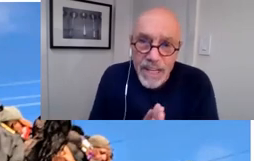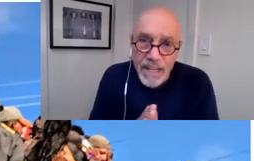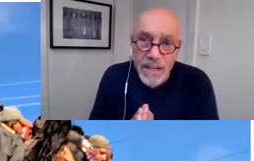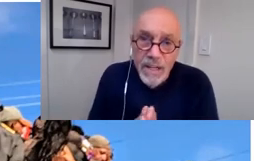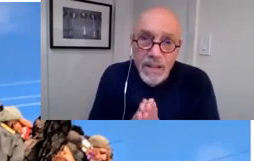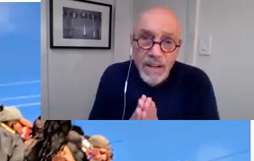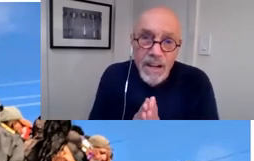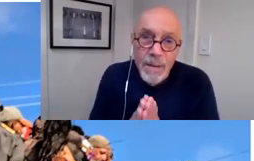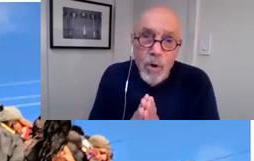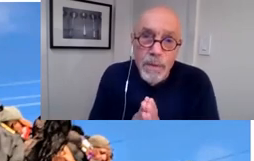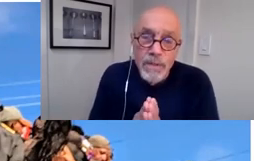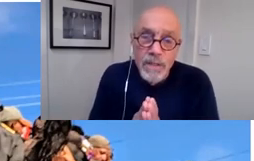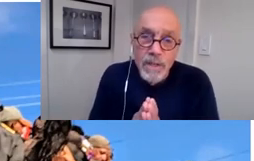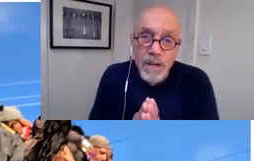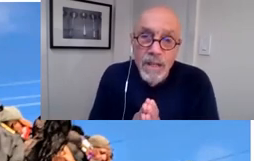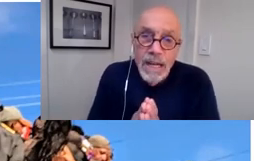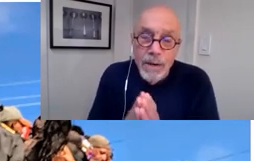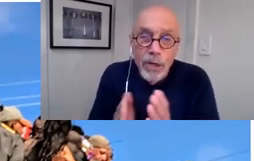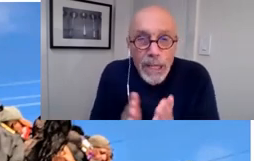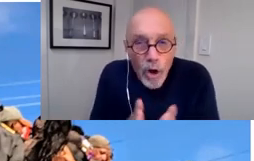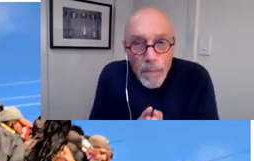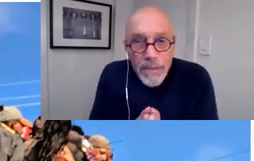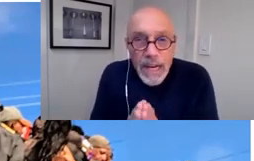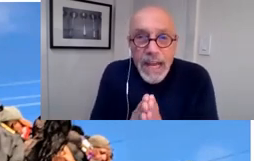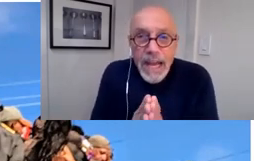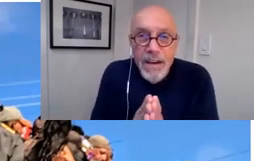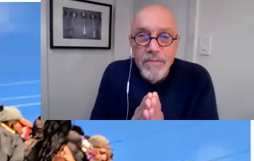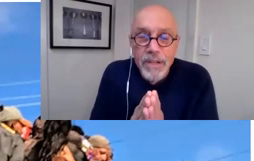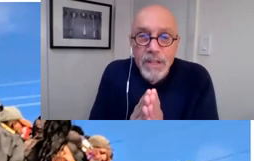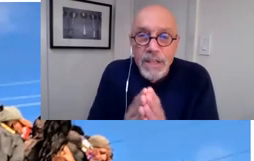Dan. And I am open. And I really hope that I have